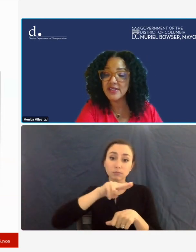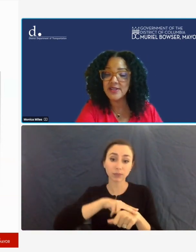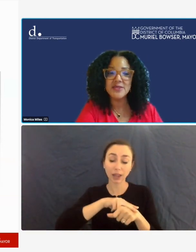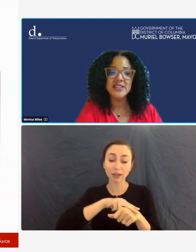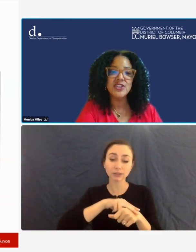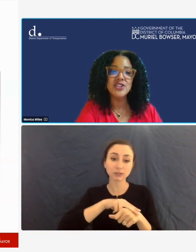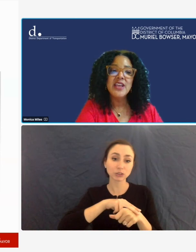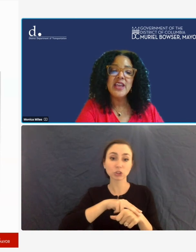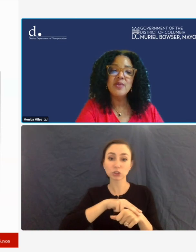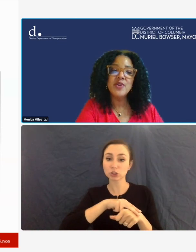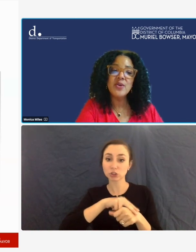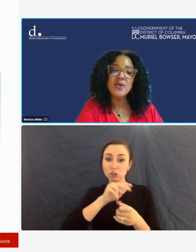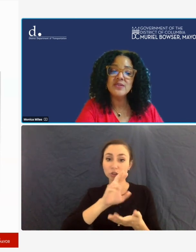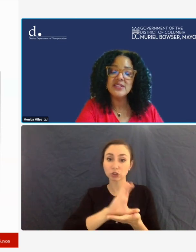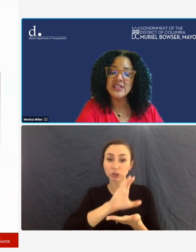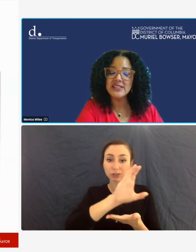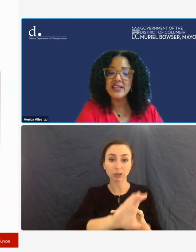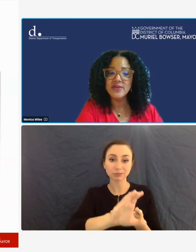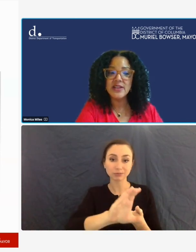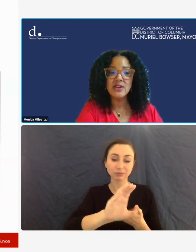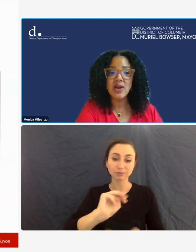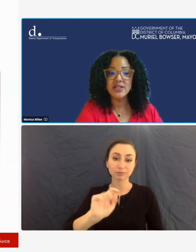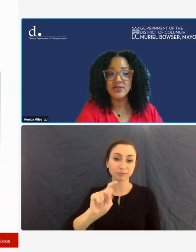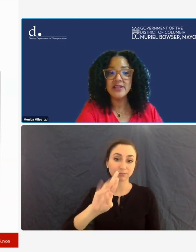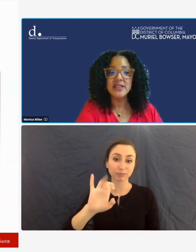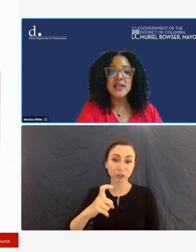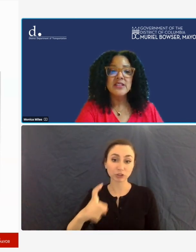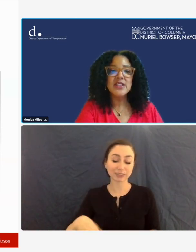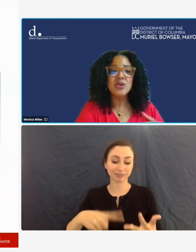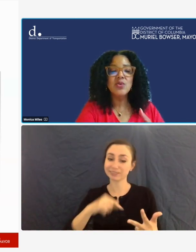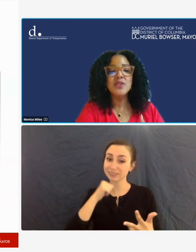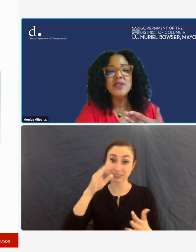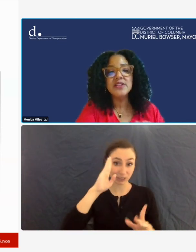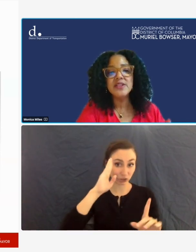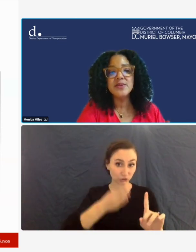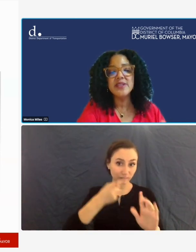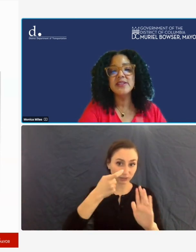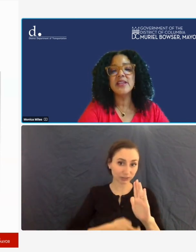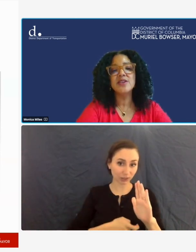compensation and we also discussed indirect cost rates so these are three things that you would